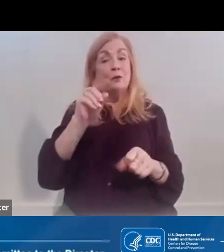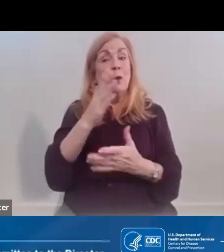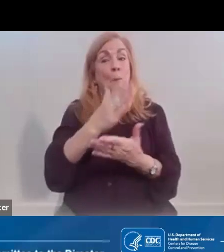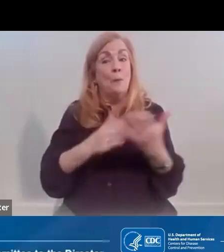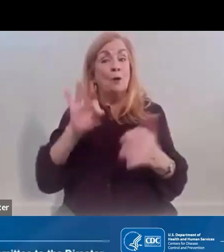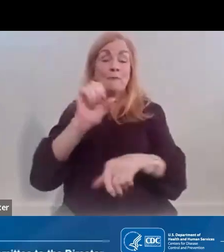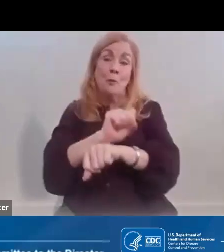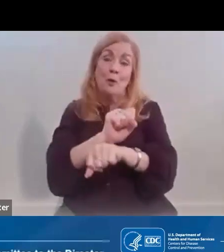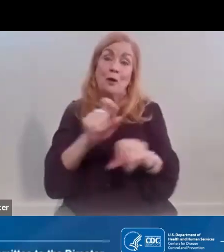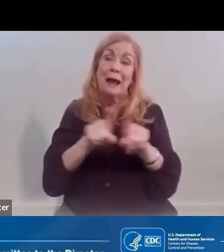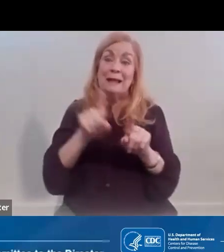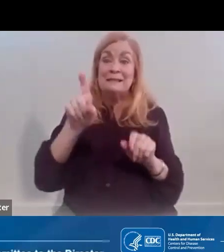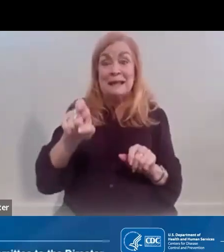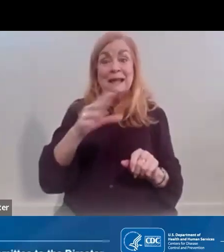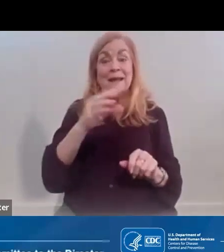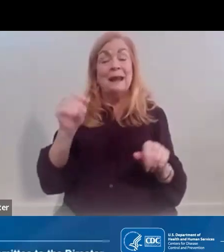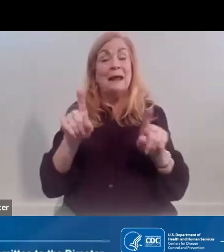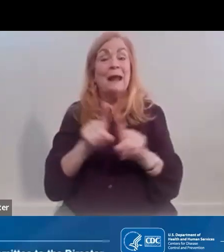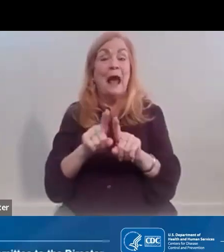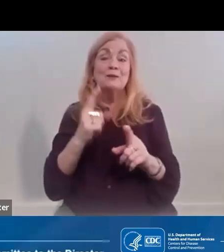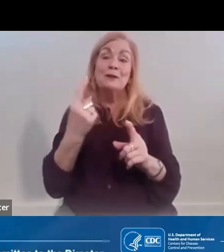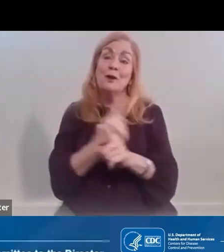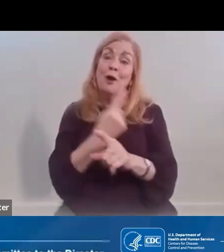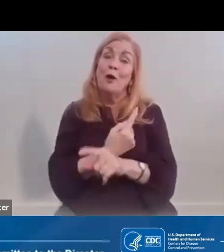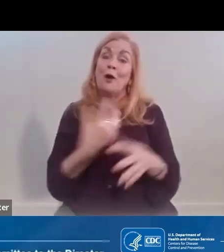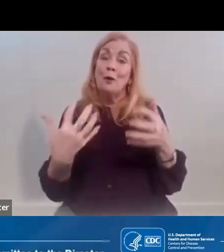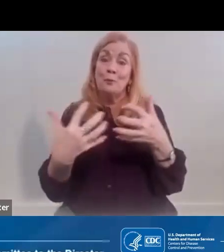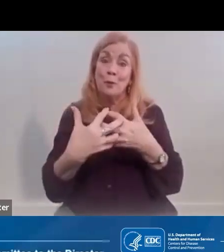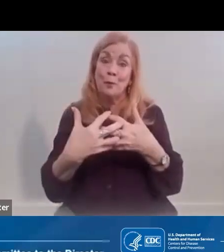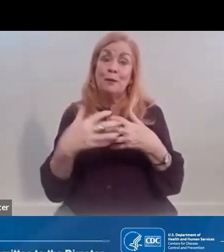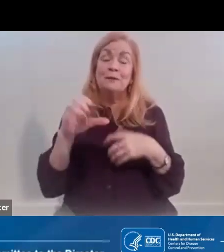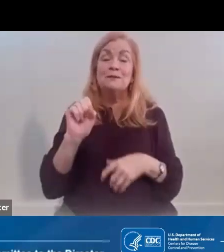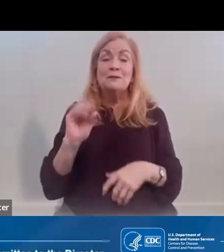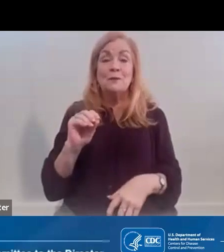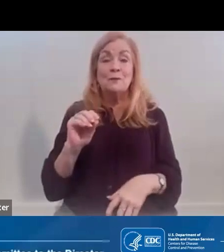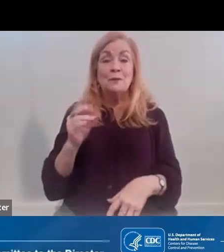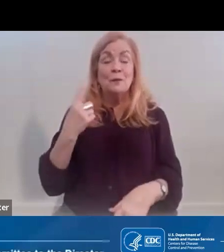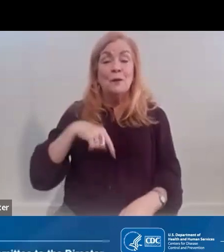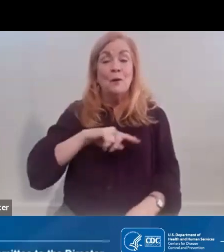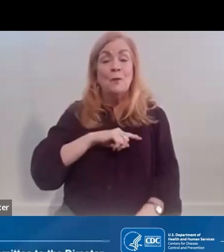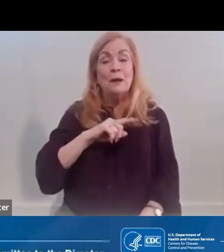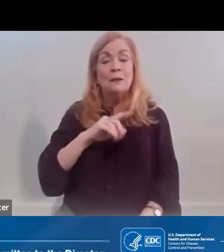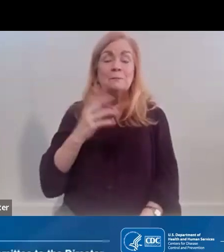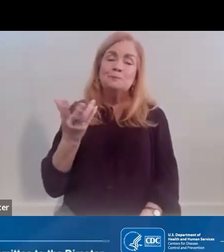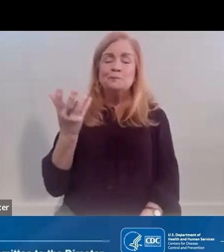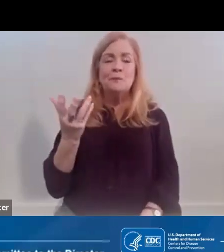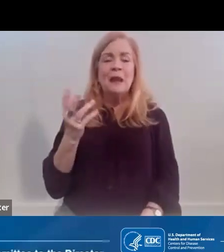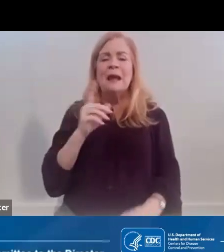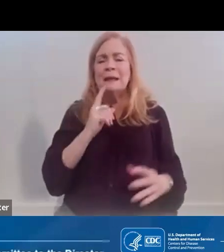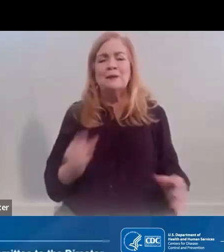And that's the way that that has been set up for all of those priority areas. So, you know, we are, and it gets even more granular